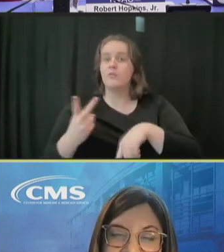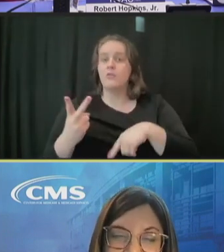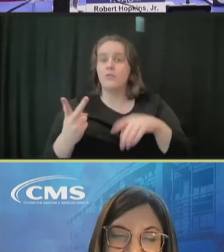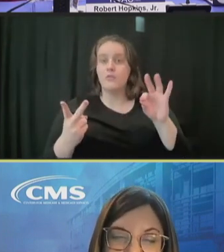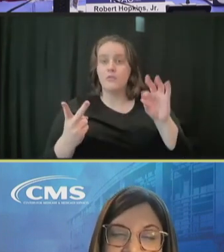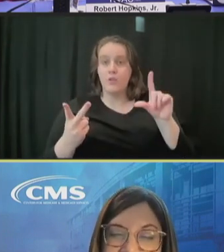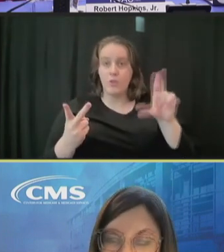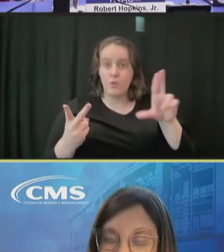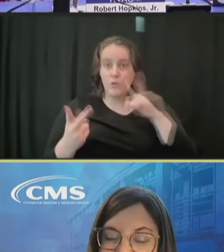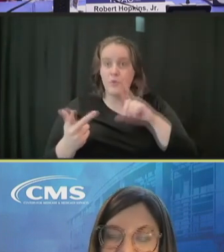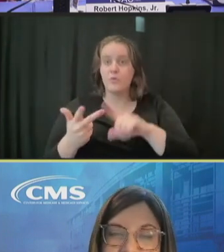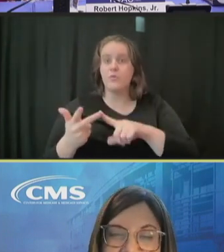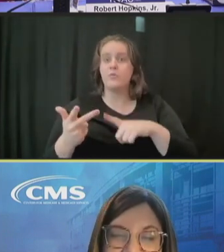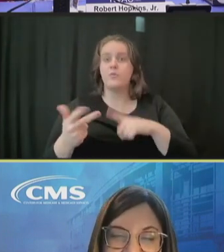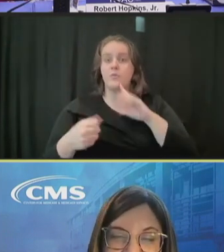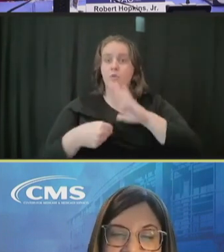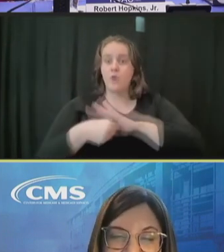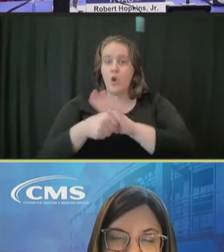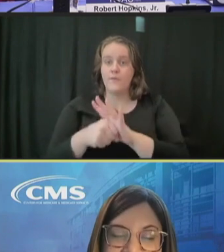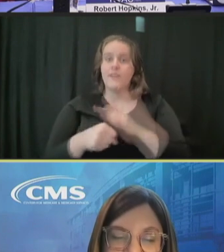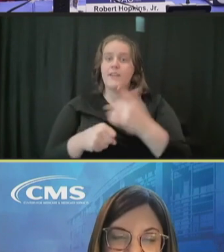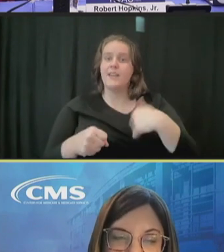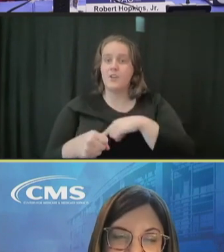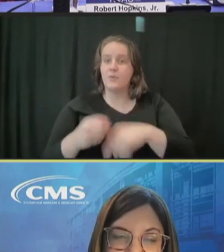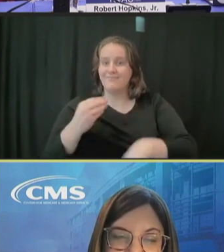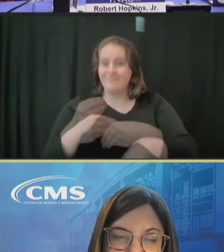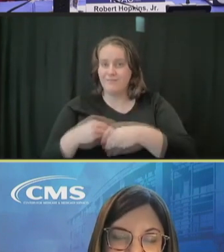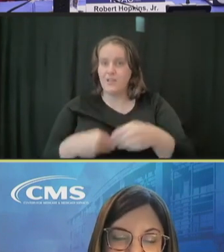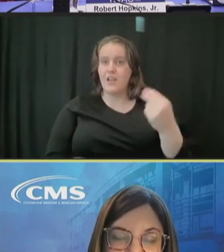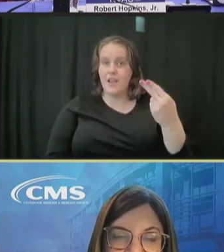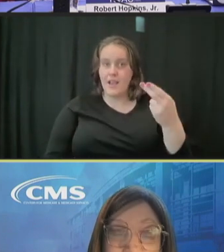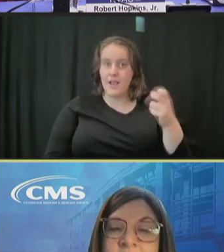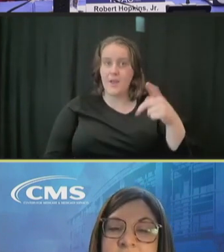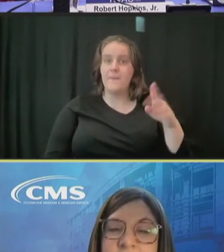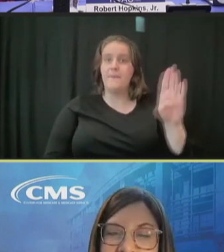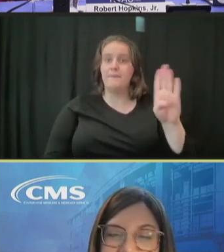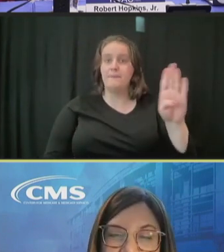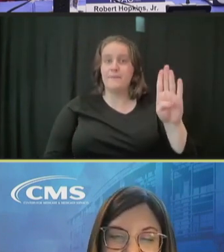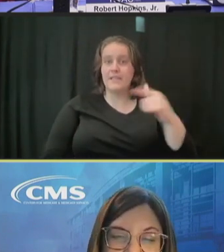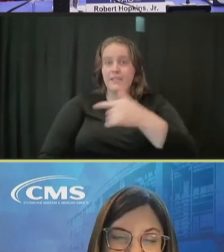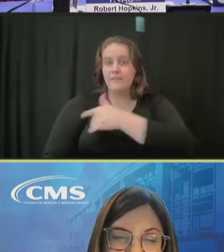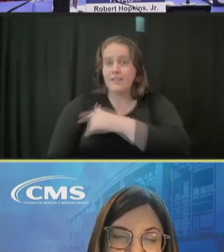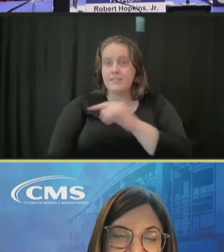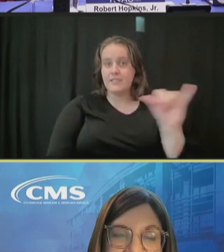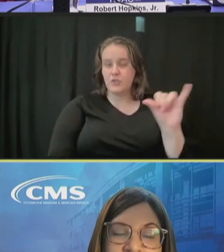that would allow roster billing for hepatitis B vaccines as well. So, that's for one proposal.